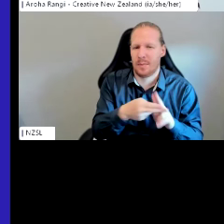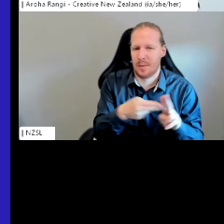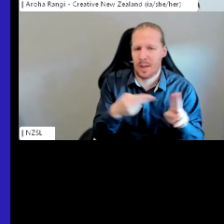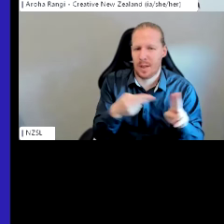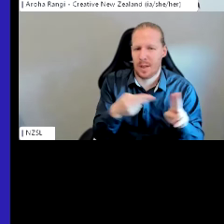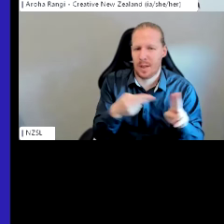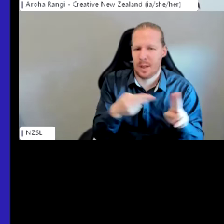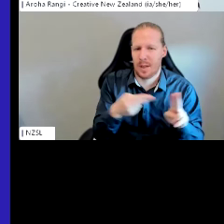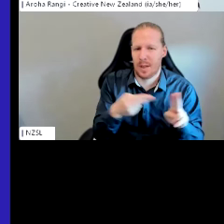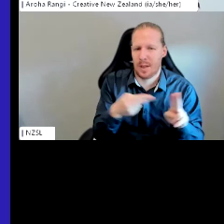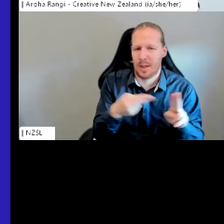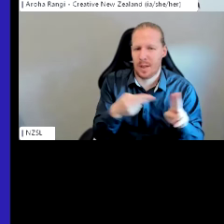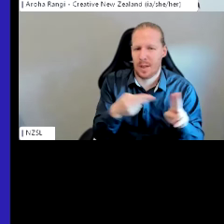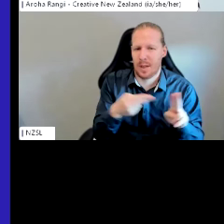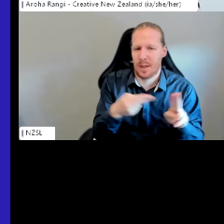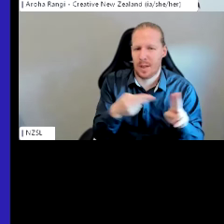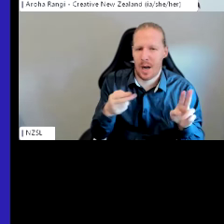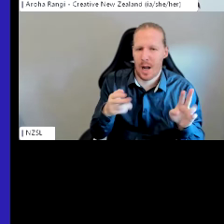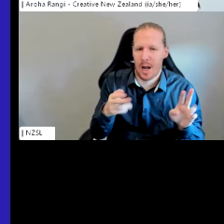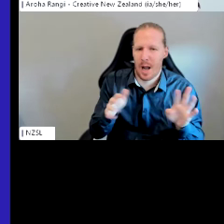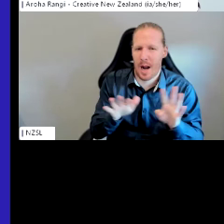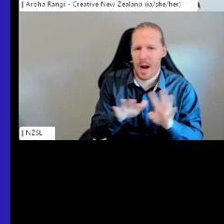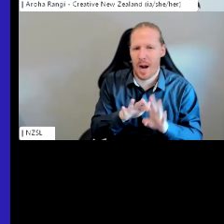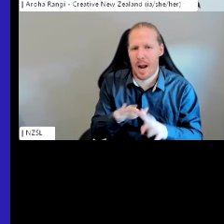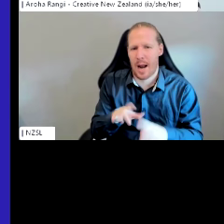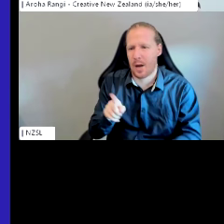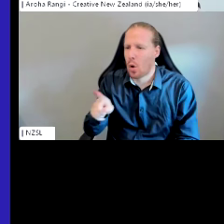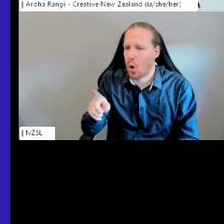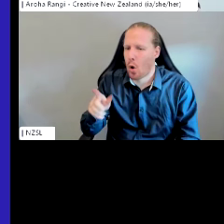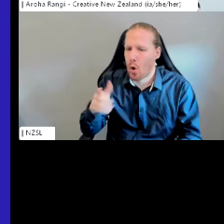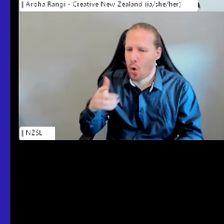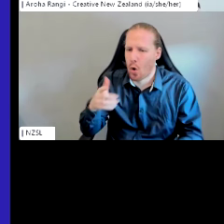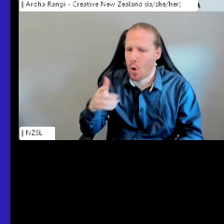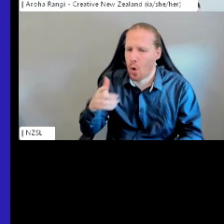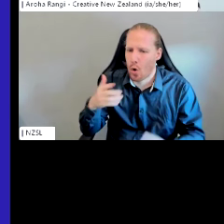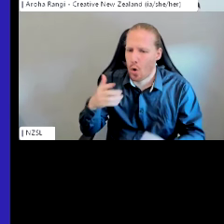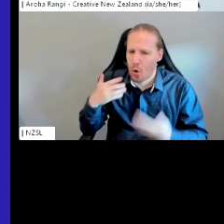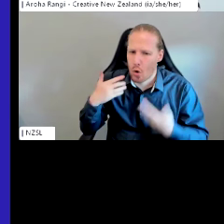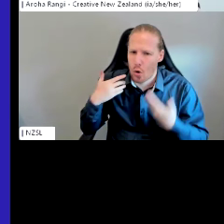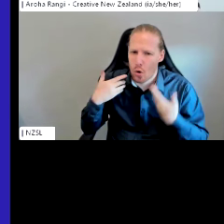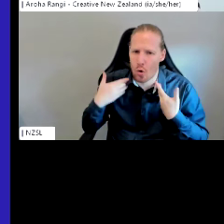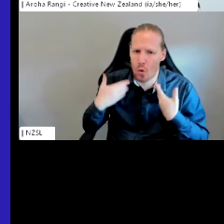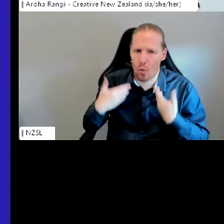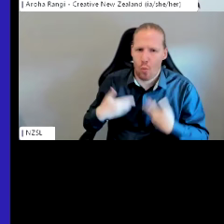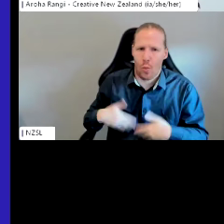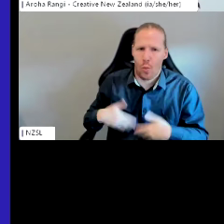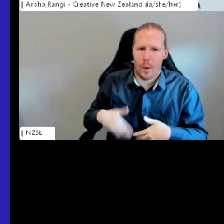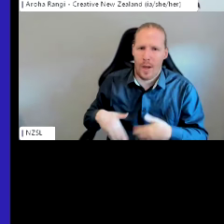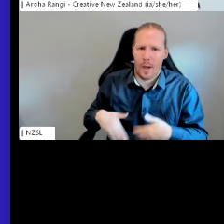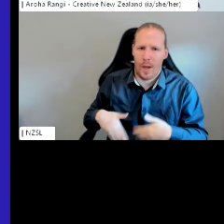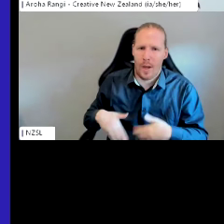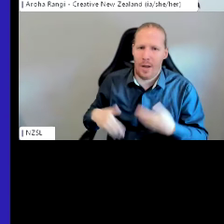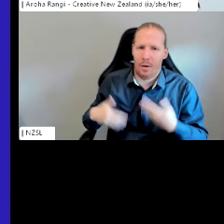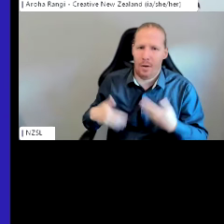it's no tickets I mean like 12 or something and the uh when we did the analysis of why it didn't